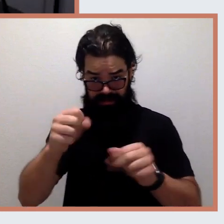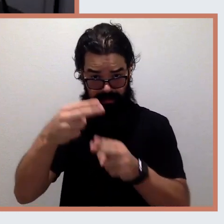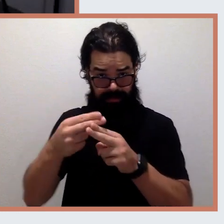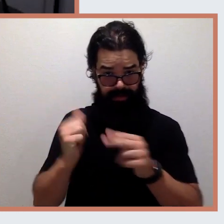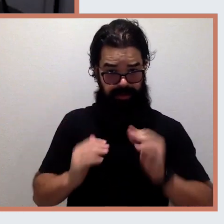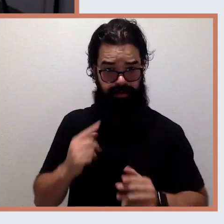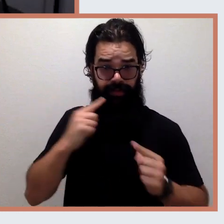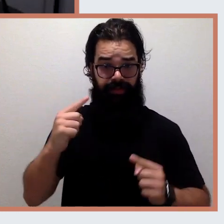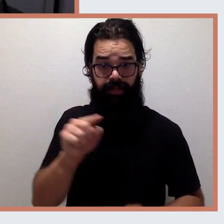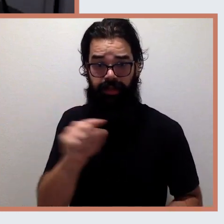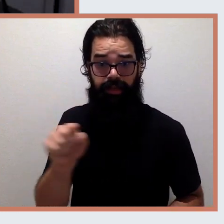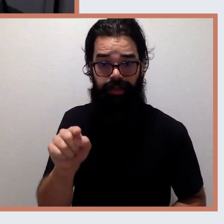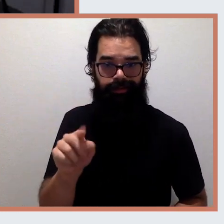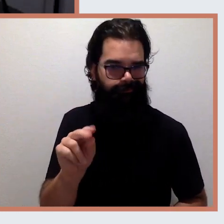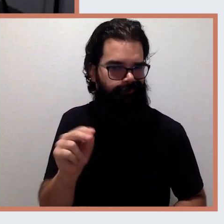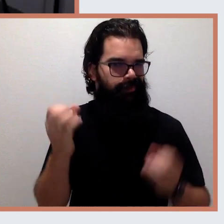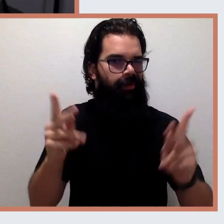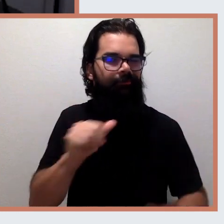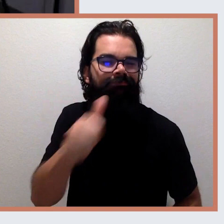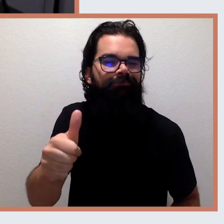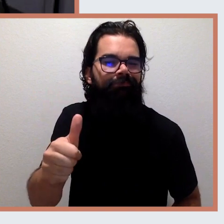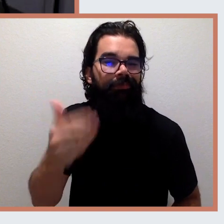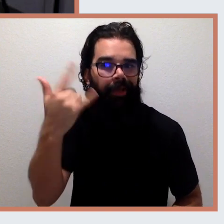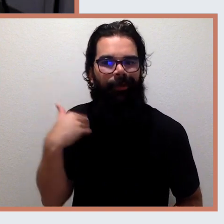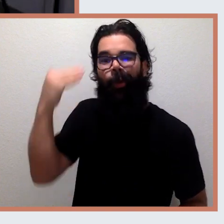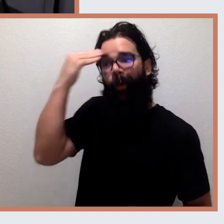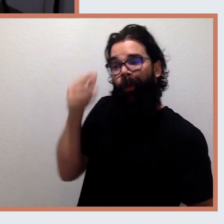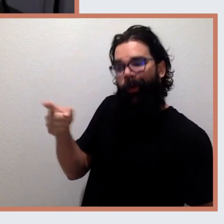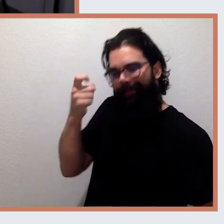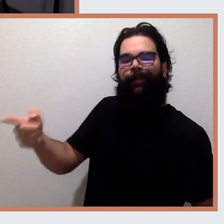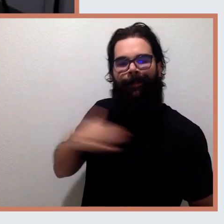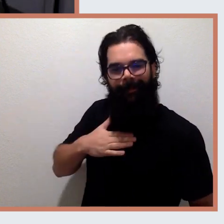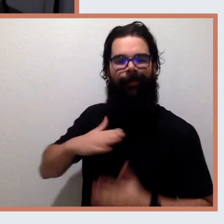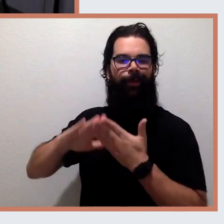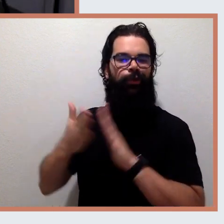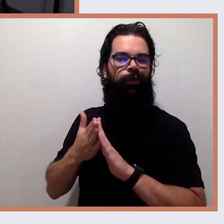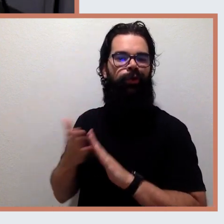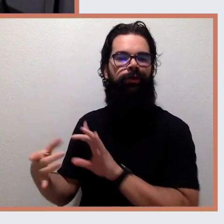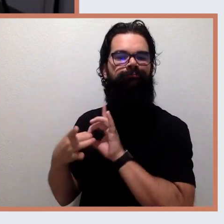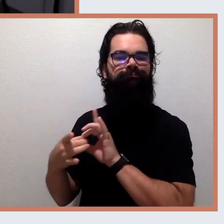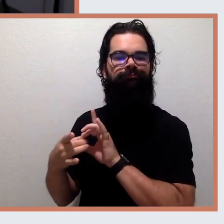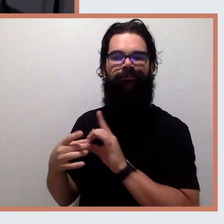great, love him, cool, Rami Malek, sweet, can you name anymore?" A lot of people can't.